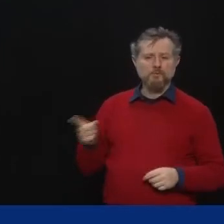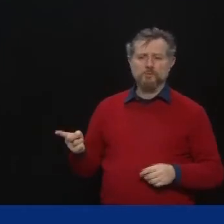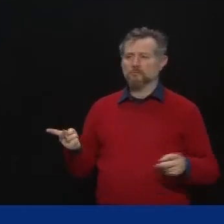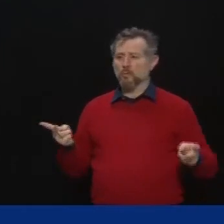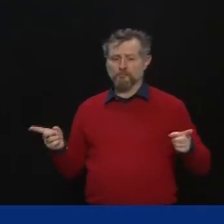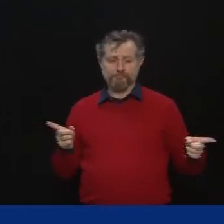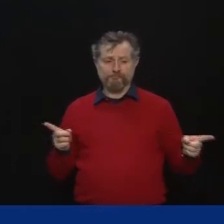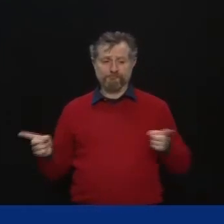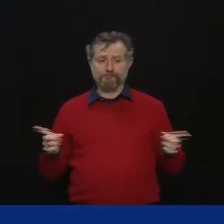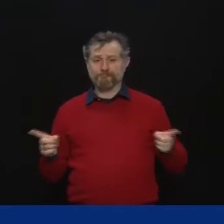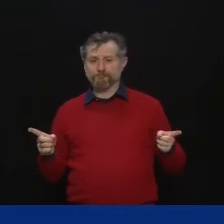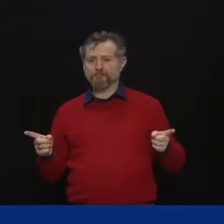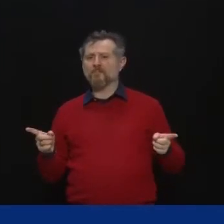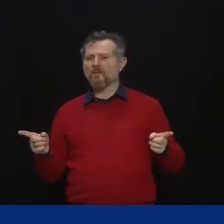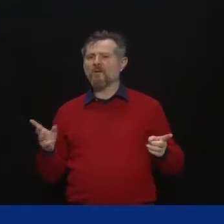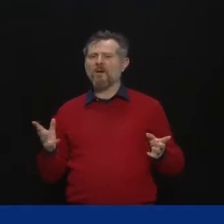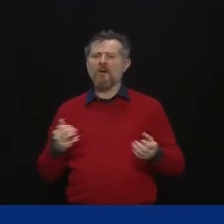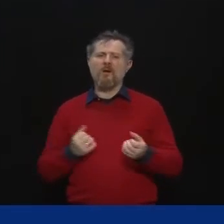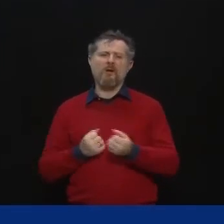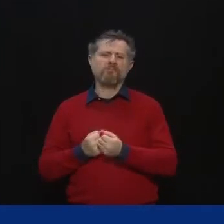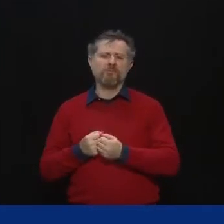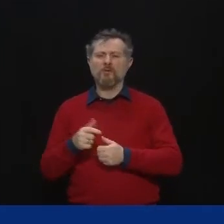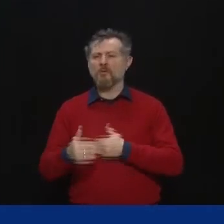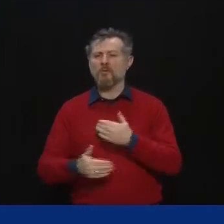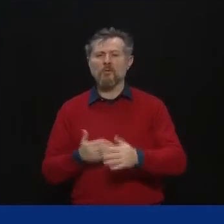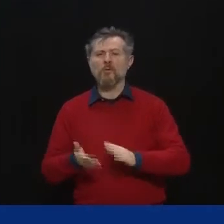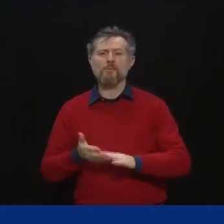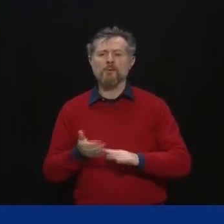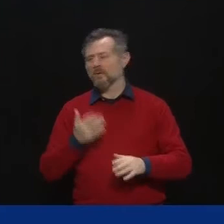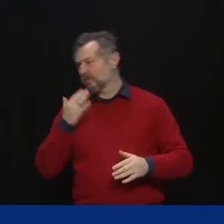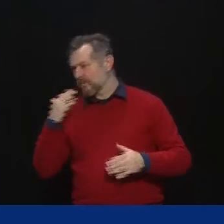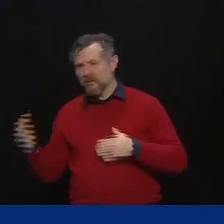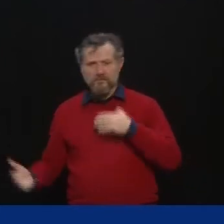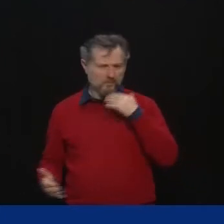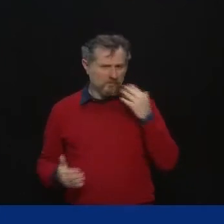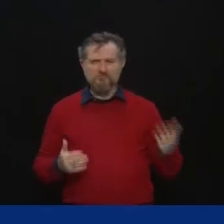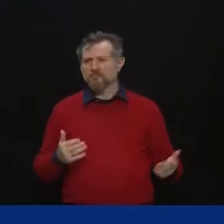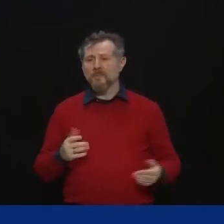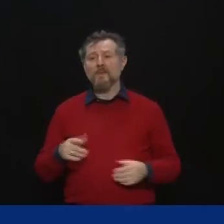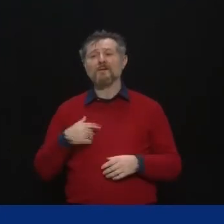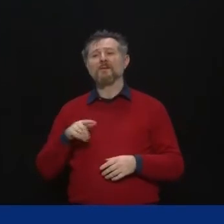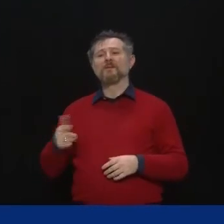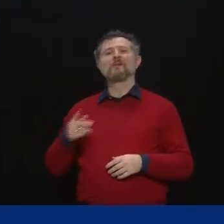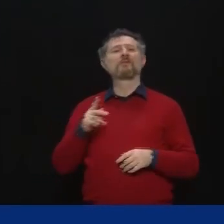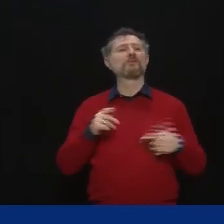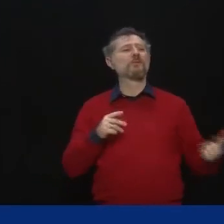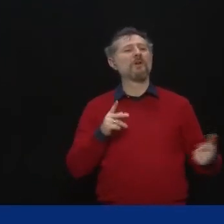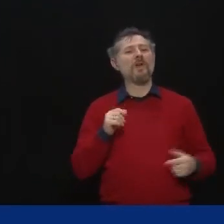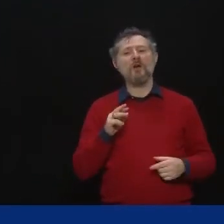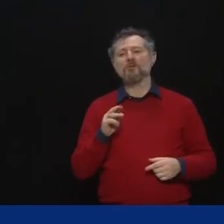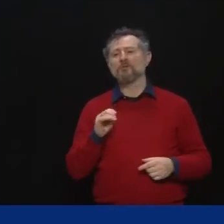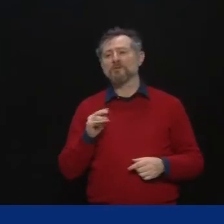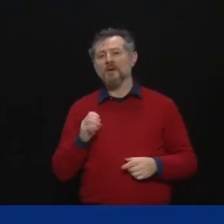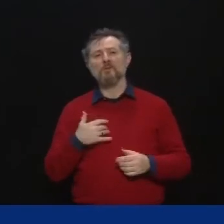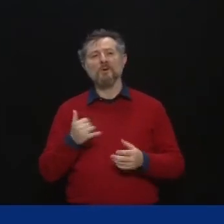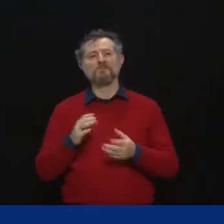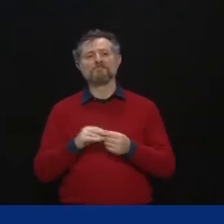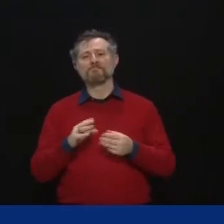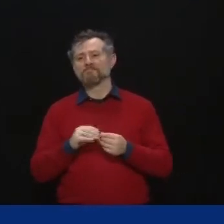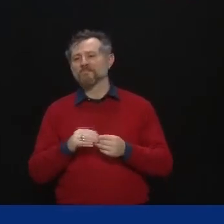BACKGROUND HELP US AND WHEN YOU'RE IN A FOXHOLE, YOU'RE DEALING WITH A WAR IN FRONT OF YOU, THESE ARE THE TWO